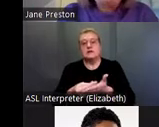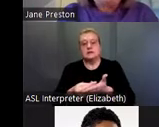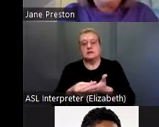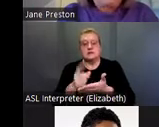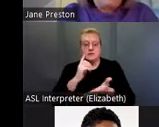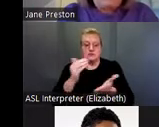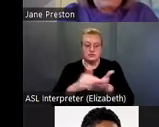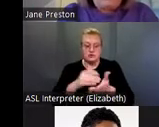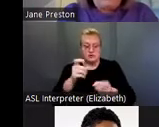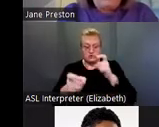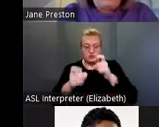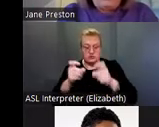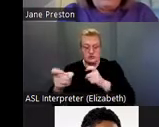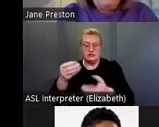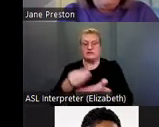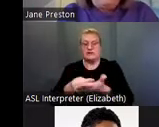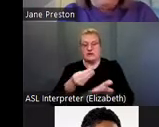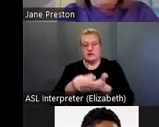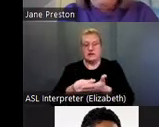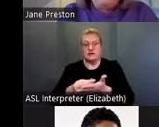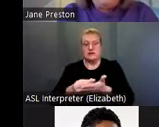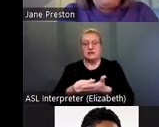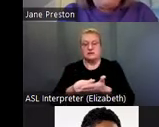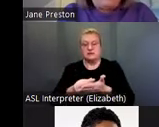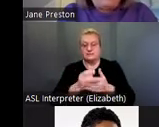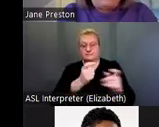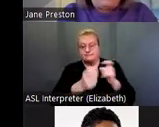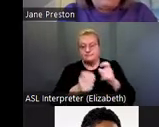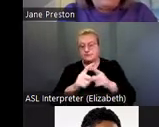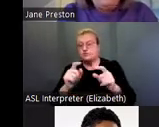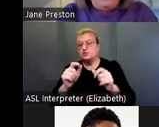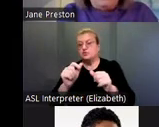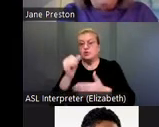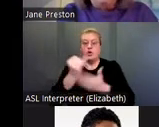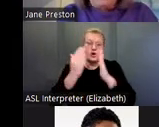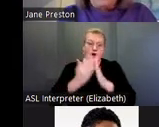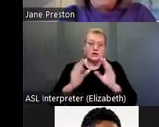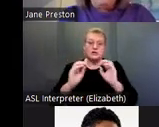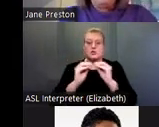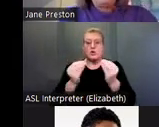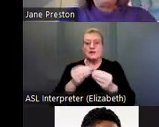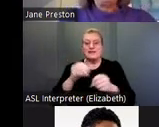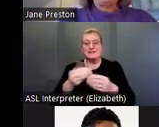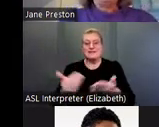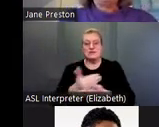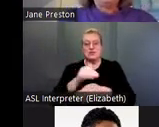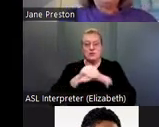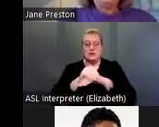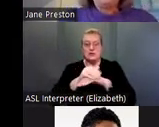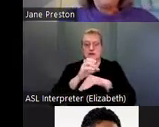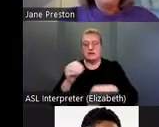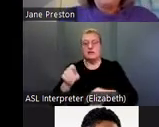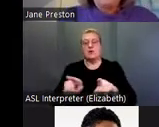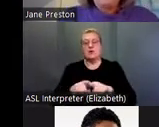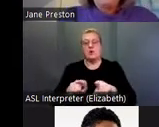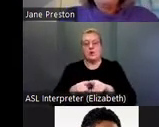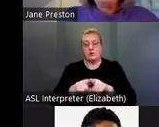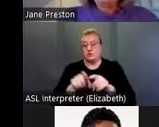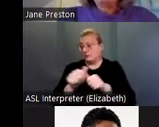and redistribute them to artists and organizations in New England and also beyond New England.